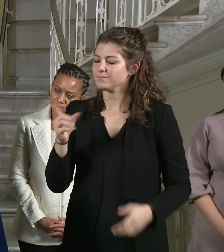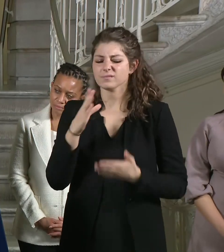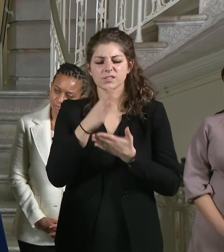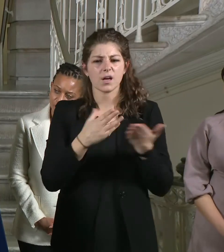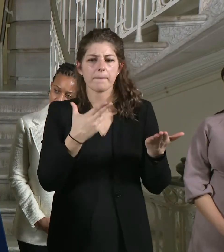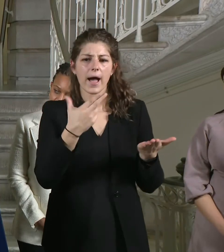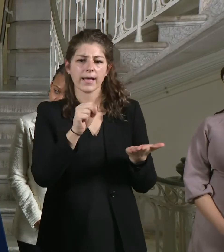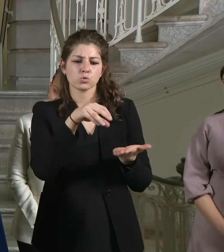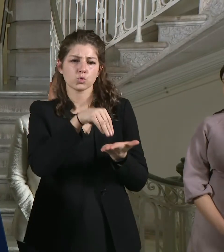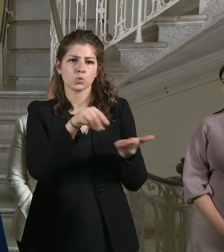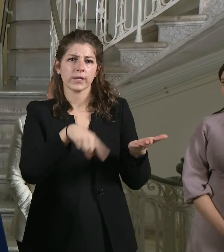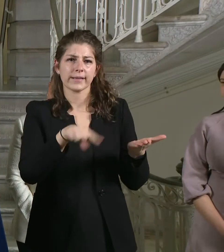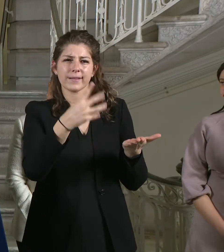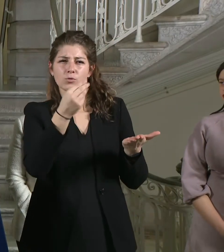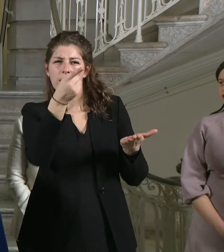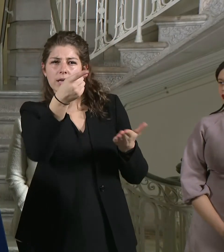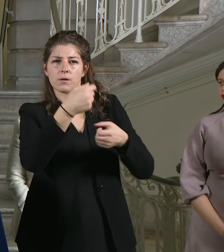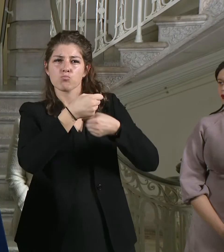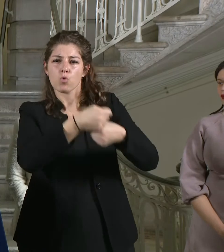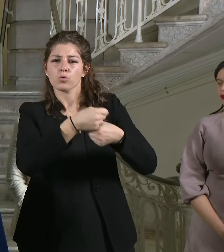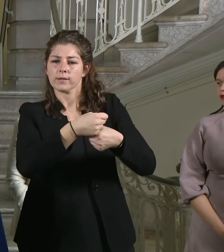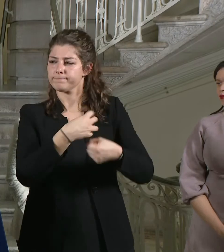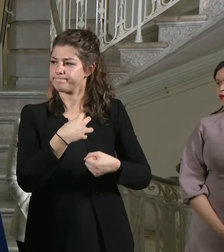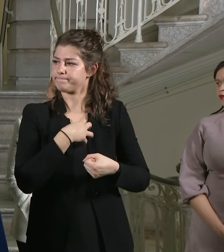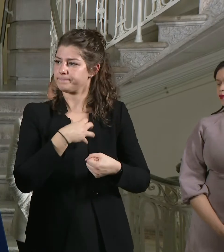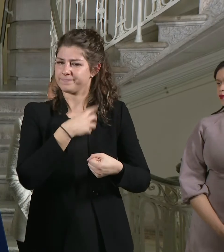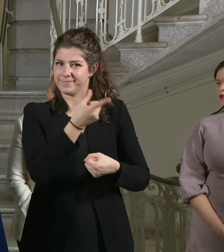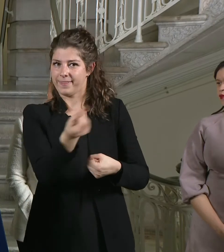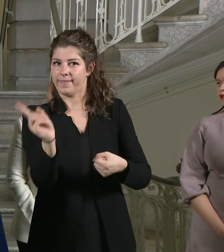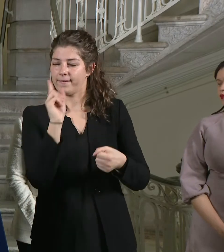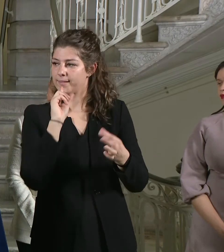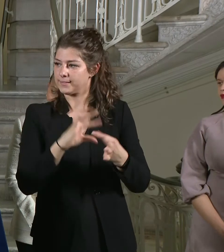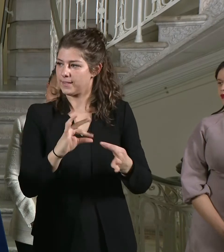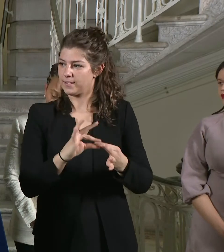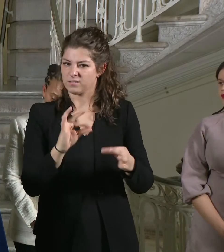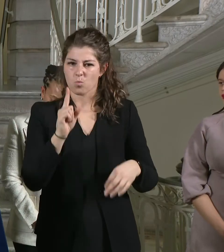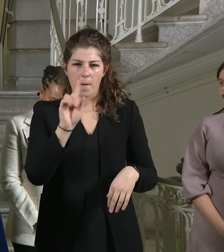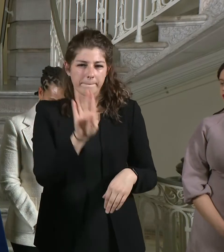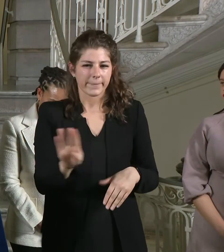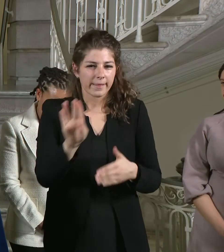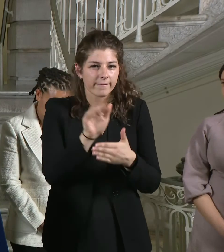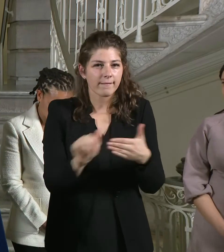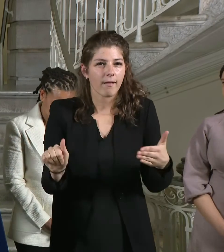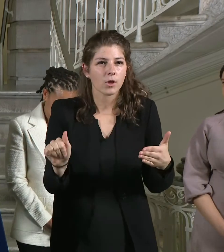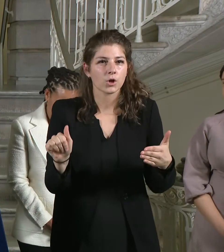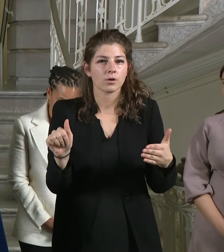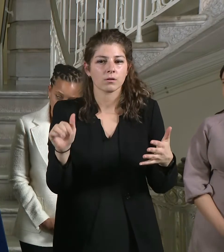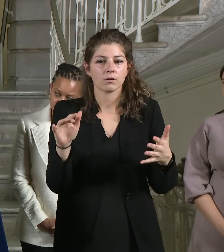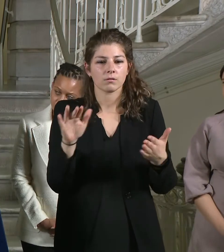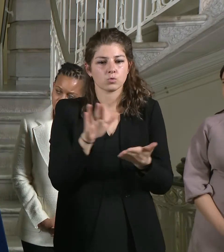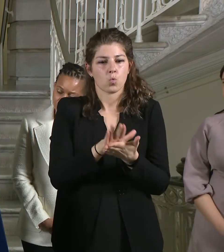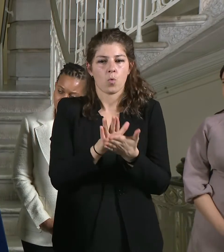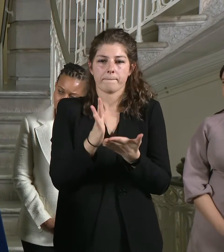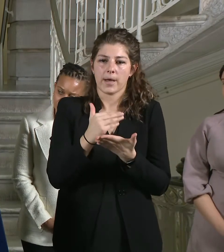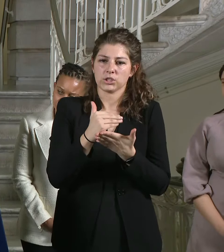THEIR JOB.